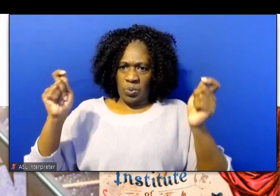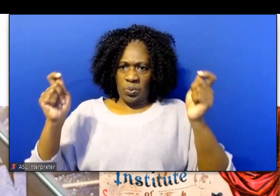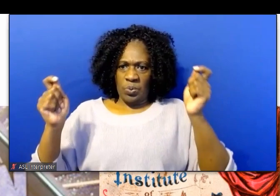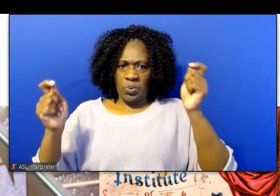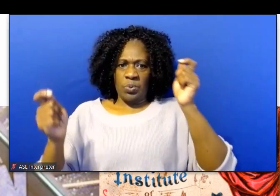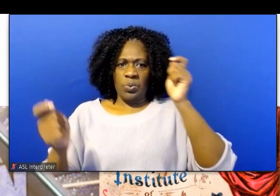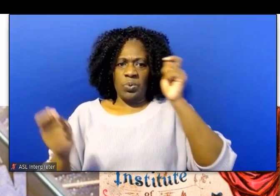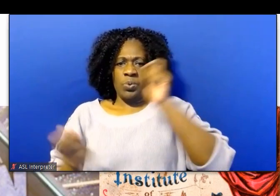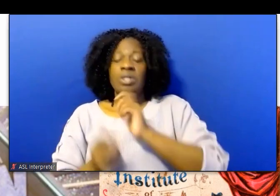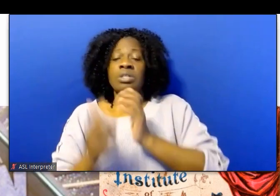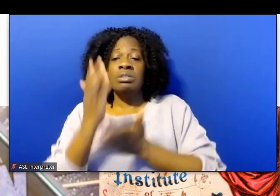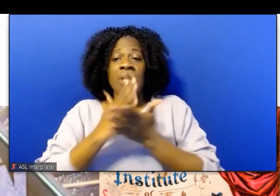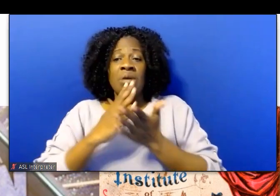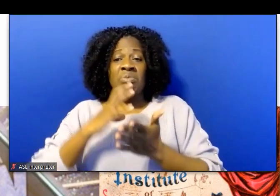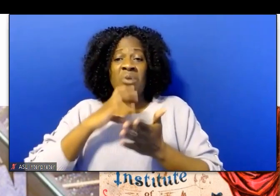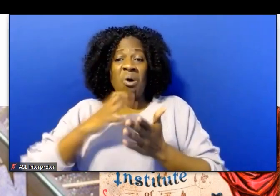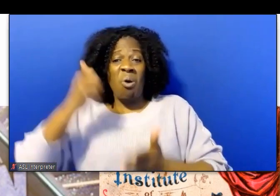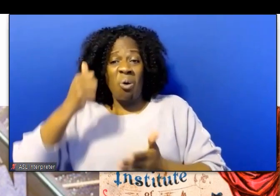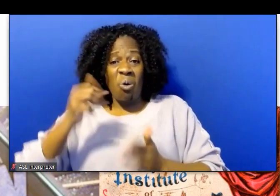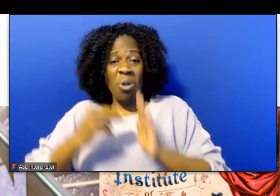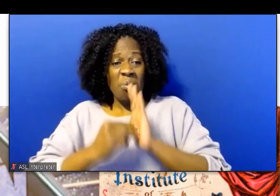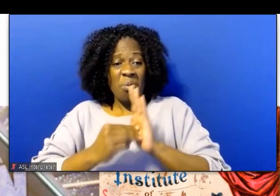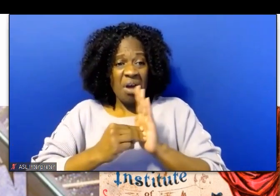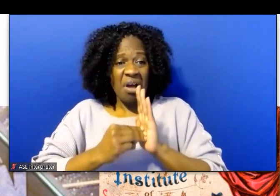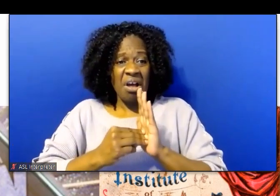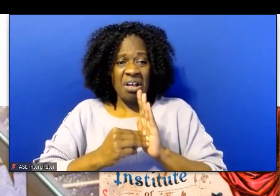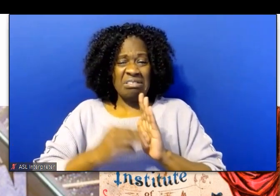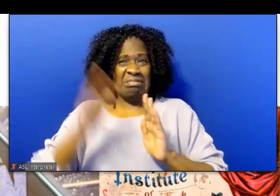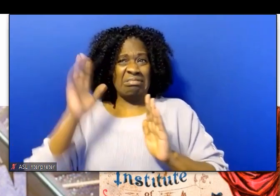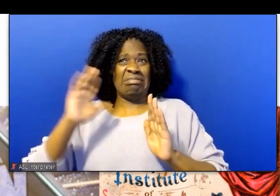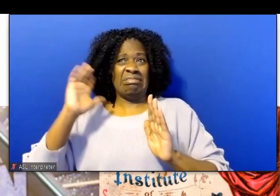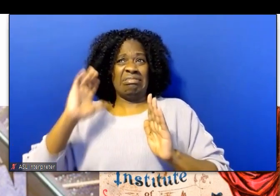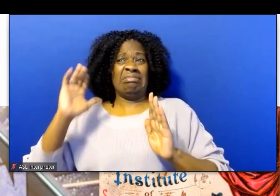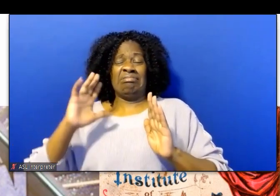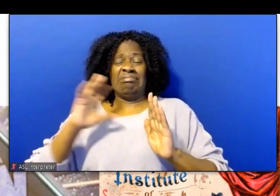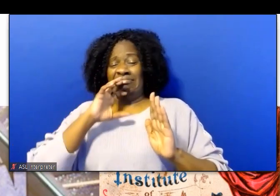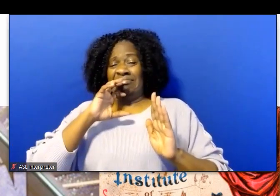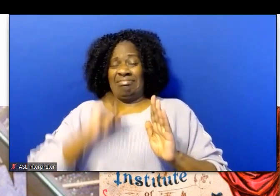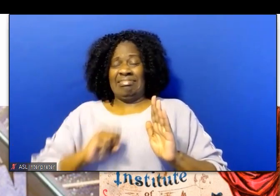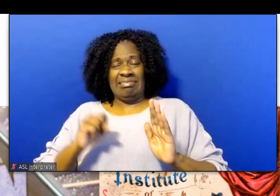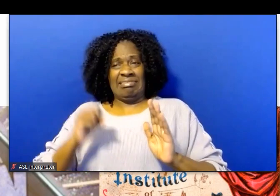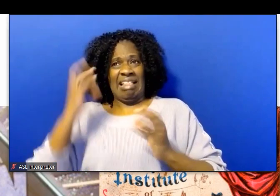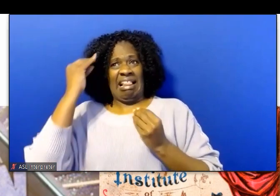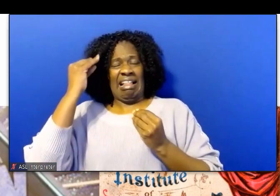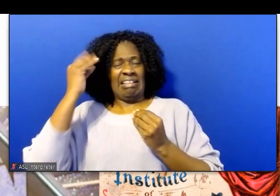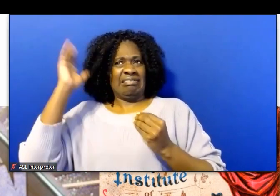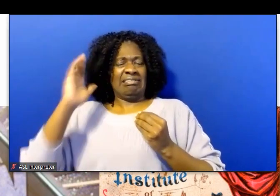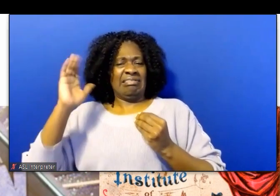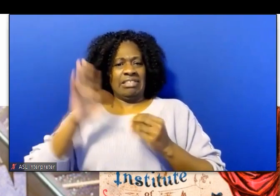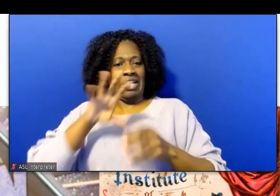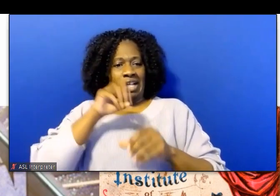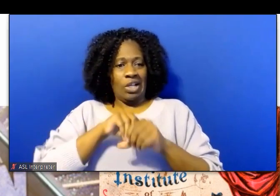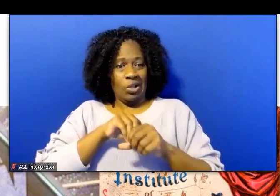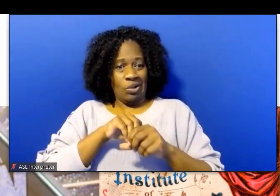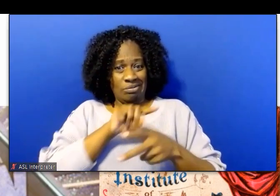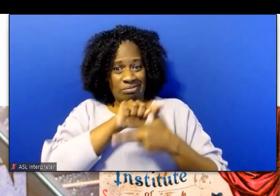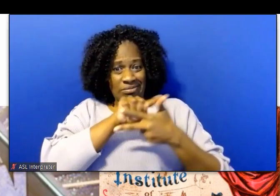Some of the older models and antiquated and outdated way of thinking include the three models on the screen.